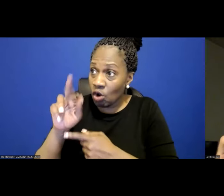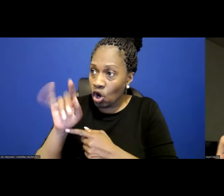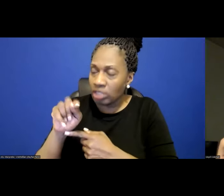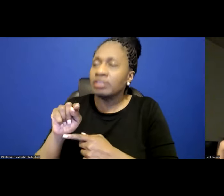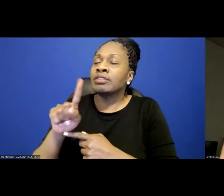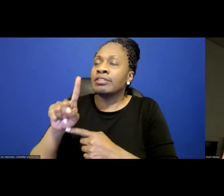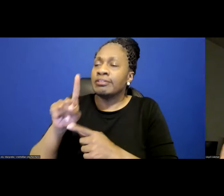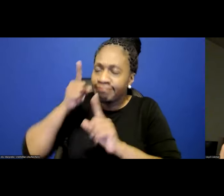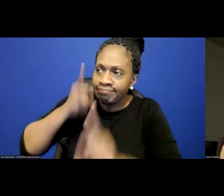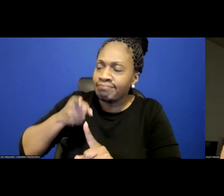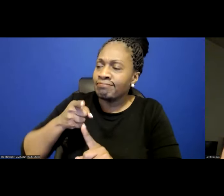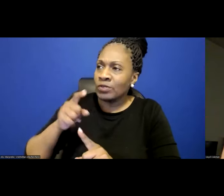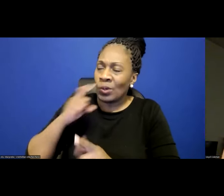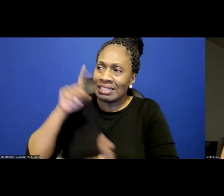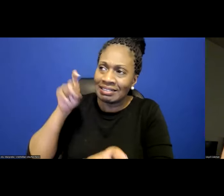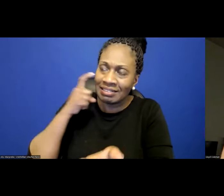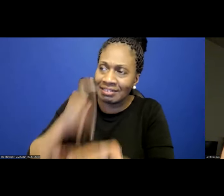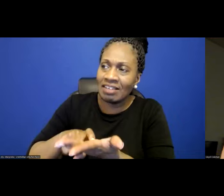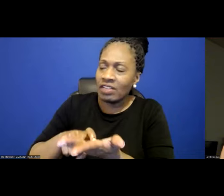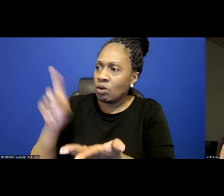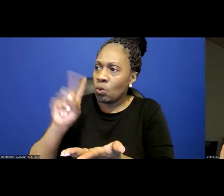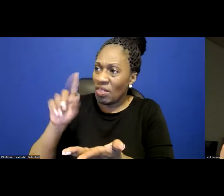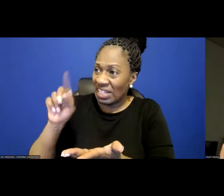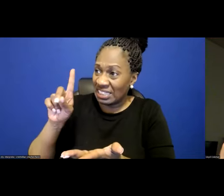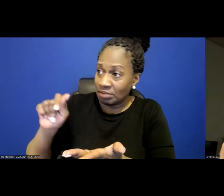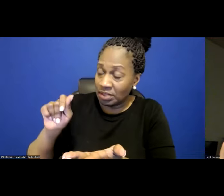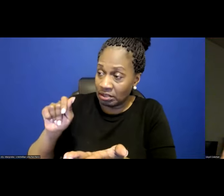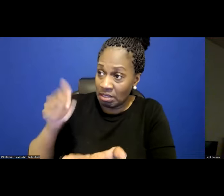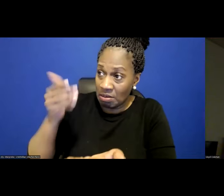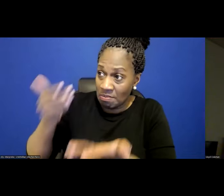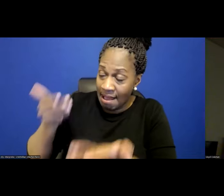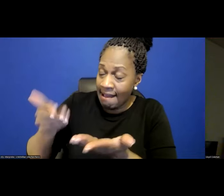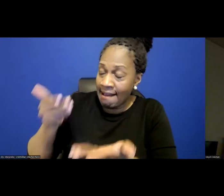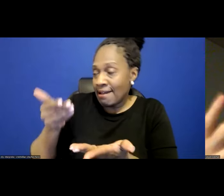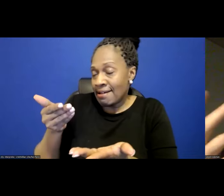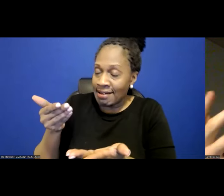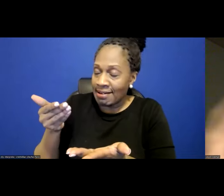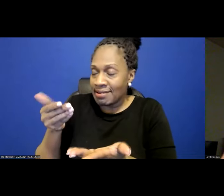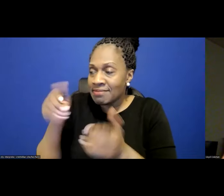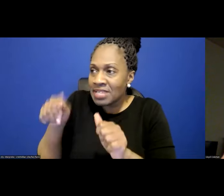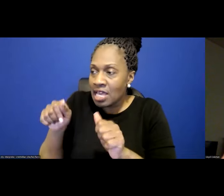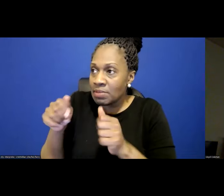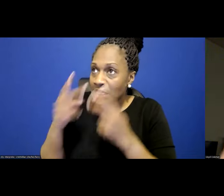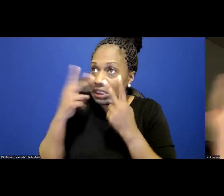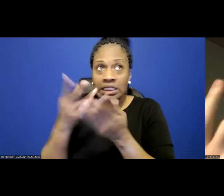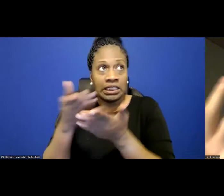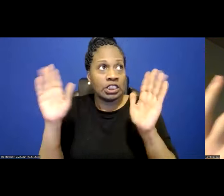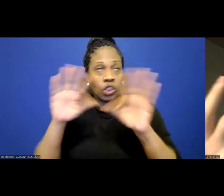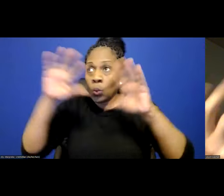where actually their disability might be able to see the world or experience the world